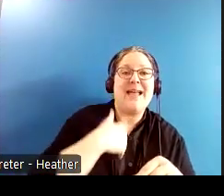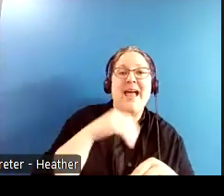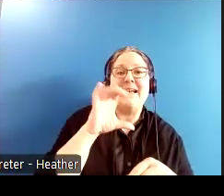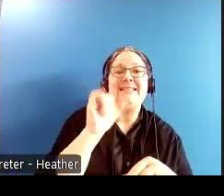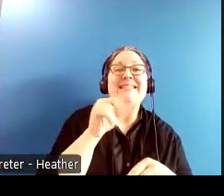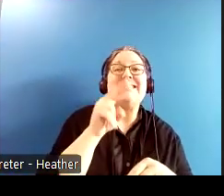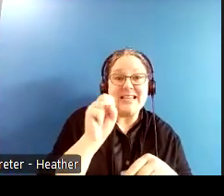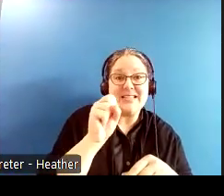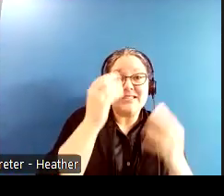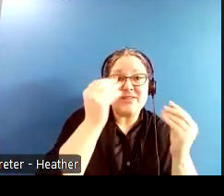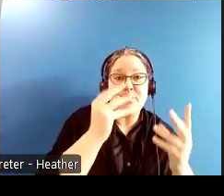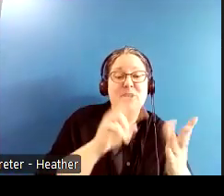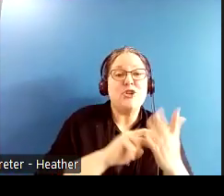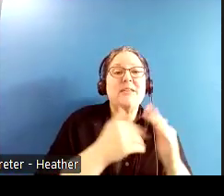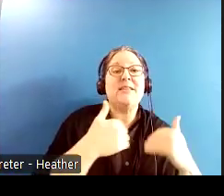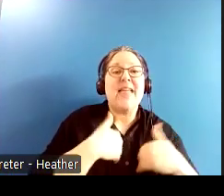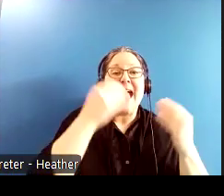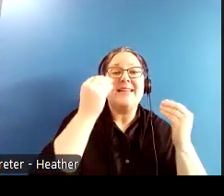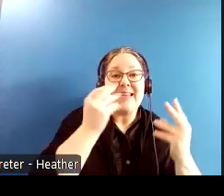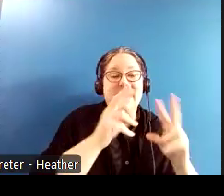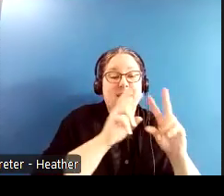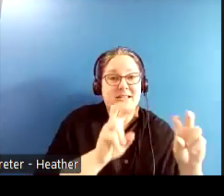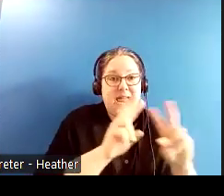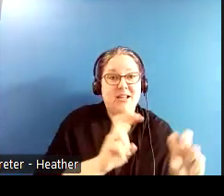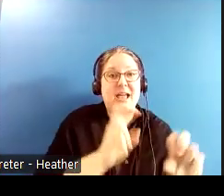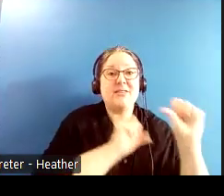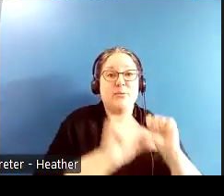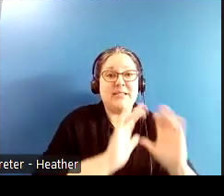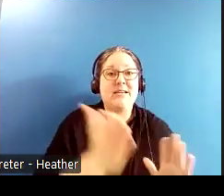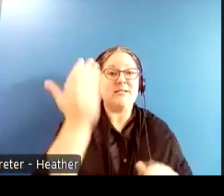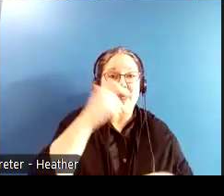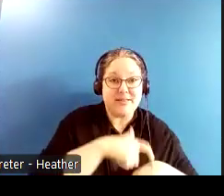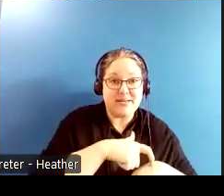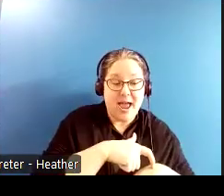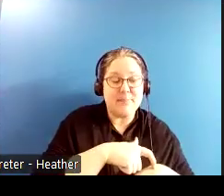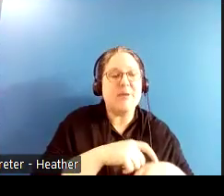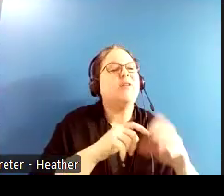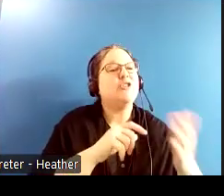there was a lot of data to be analyzed by uh the scientists of the day. So Catala's interested in